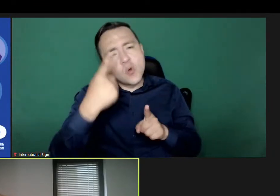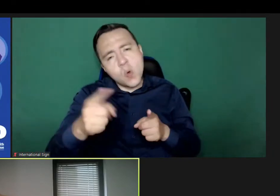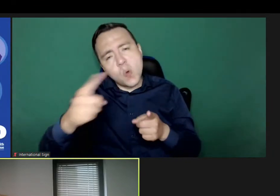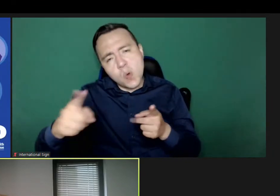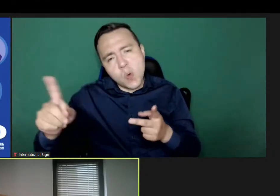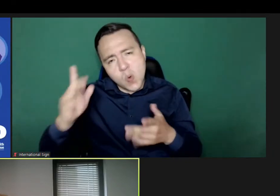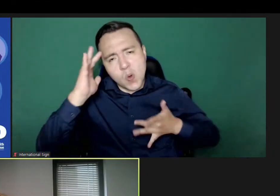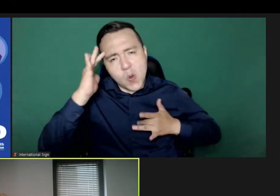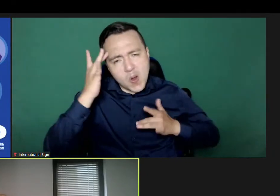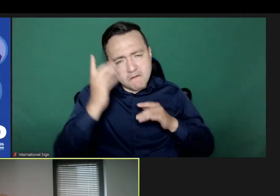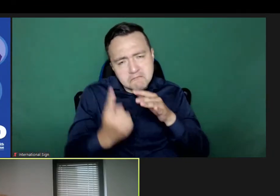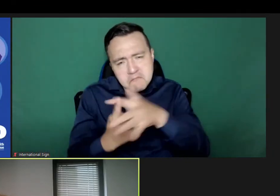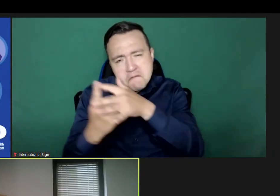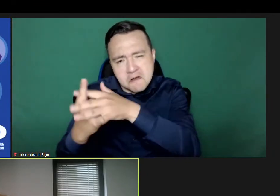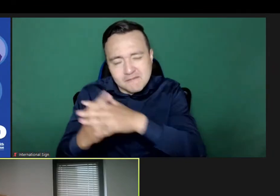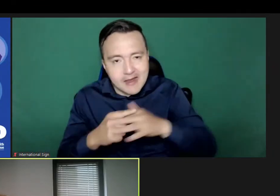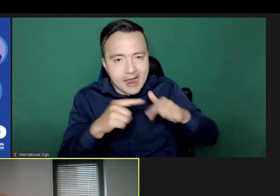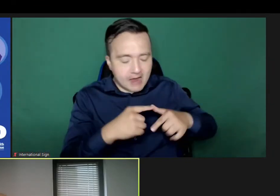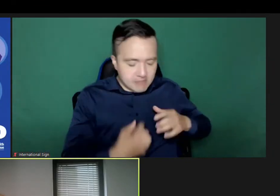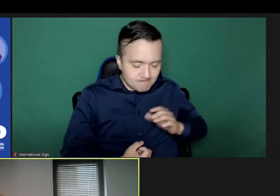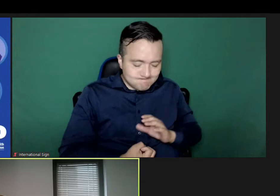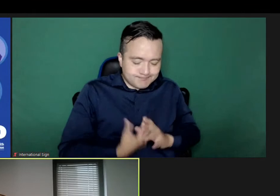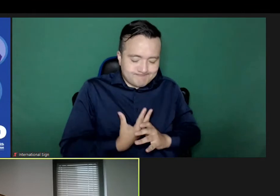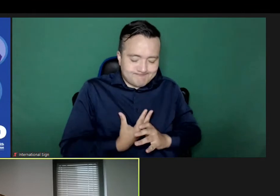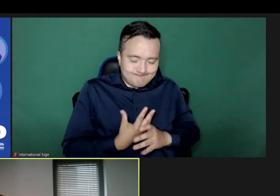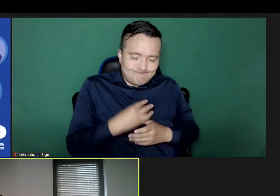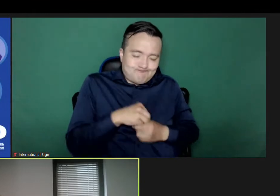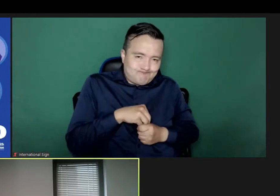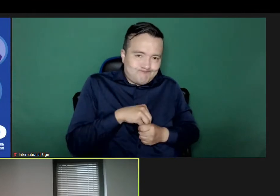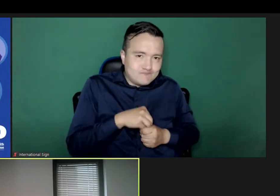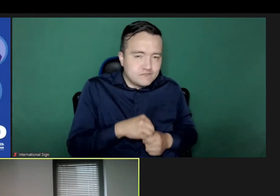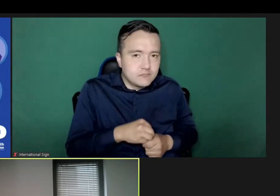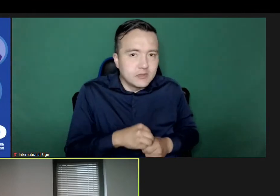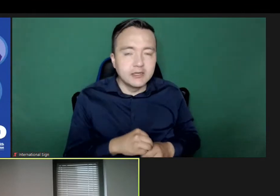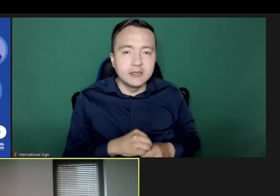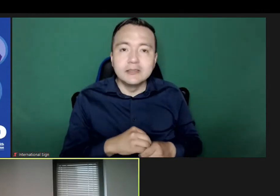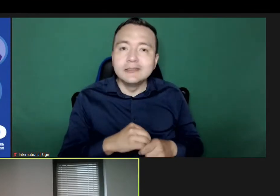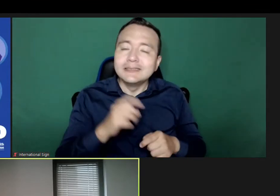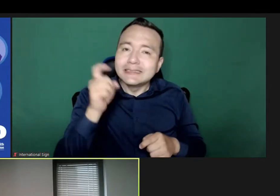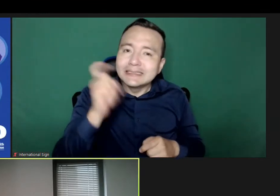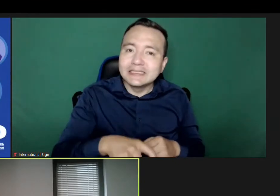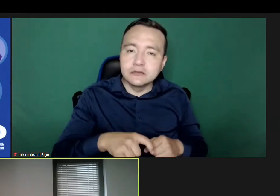chronic diseases. And other diseases too . So moving